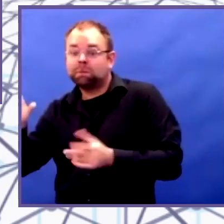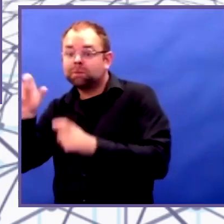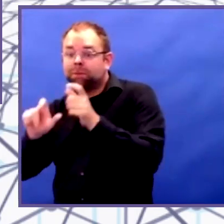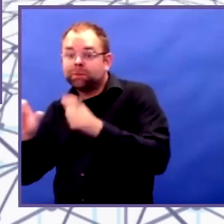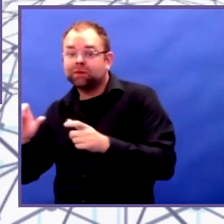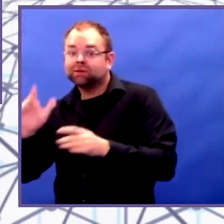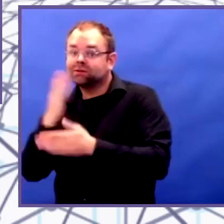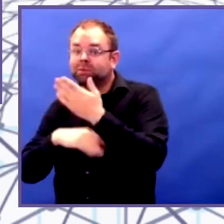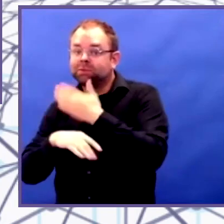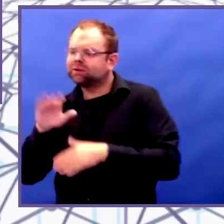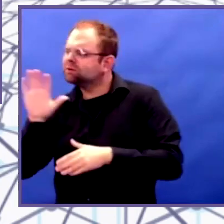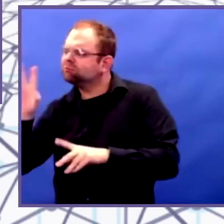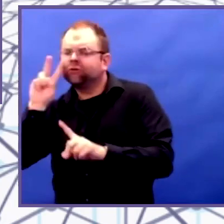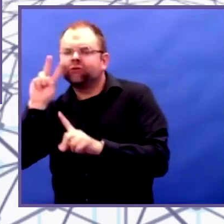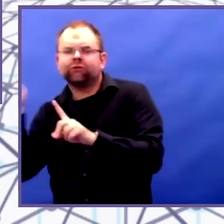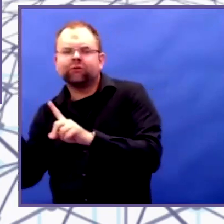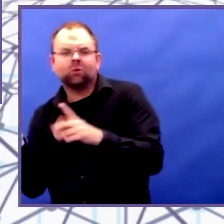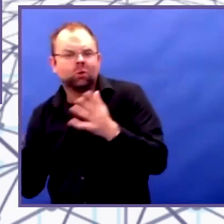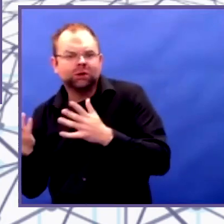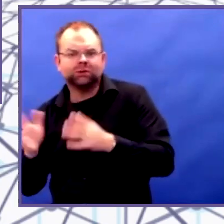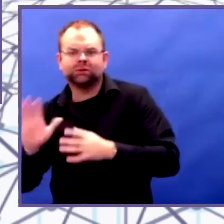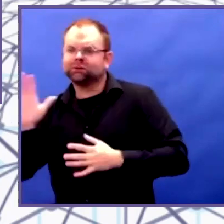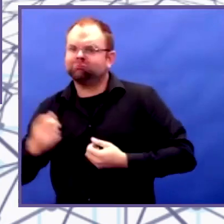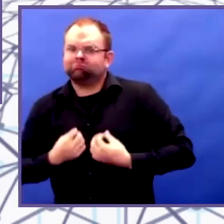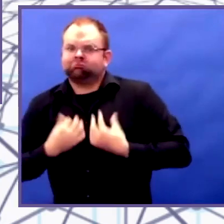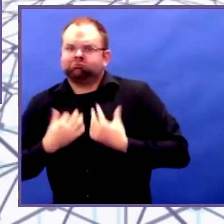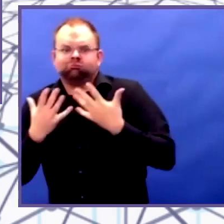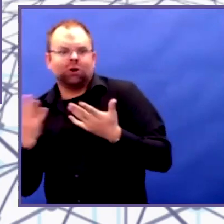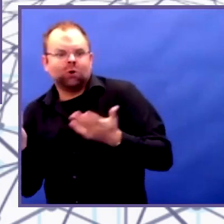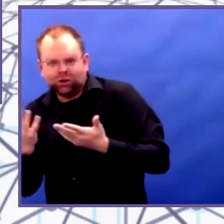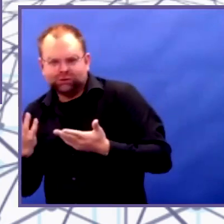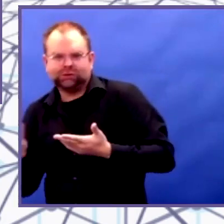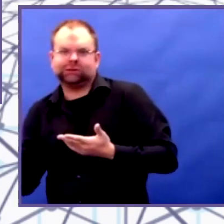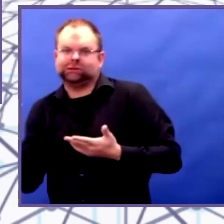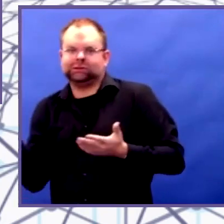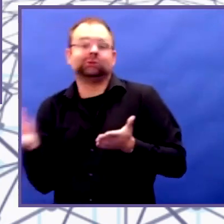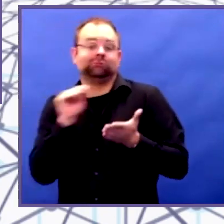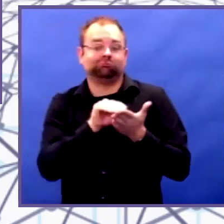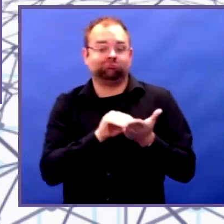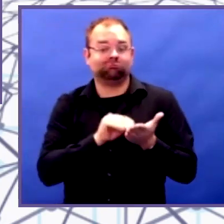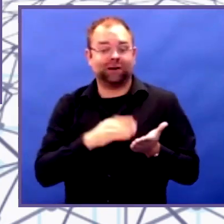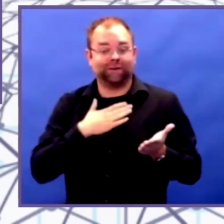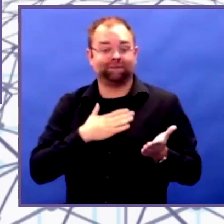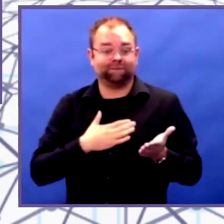And I say that before the business startups are provided, we need to give them the required